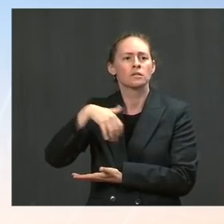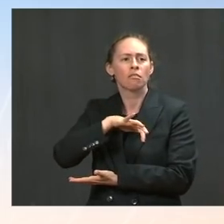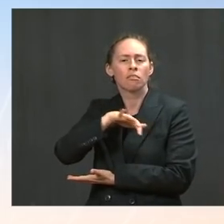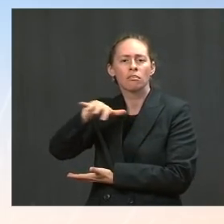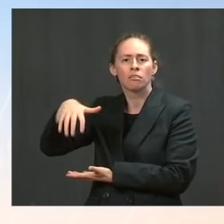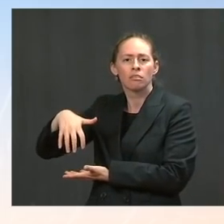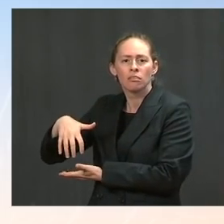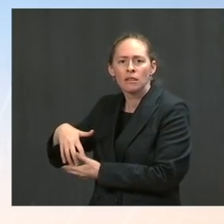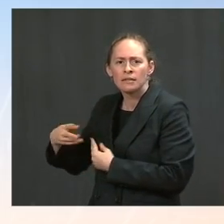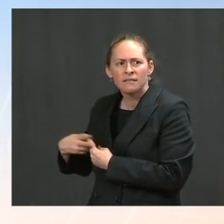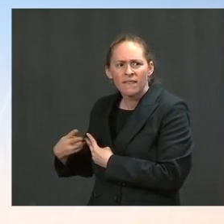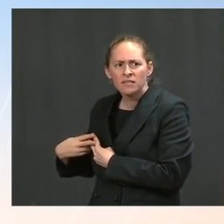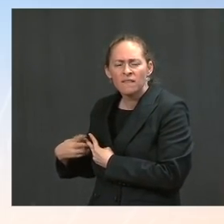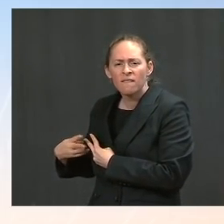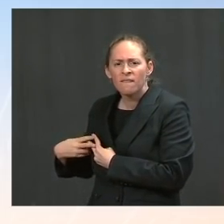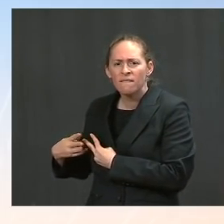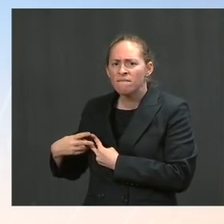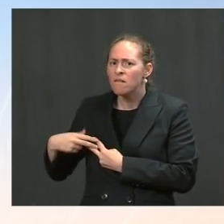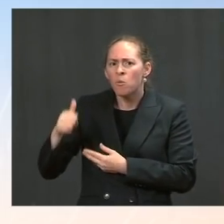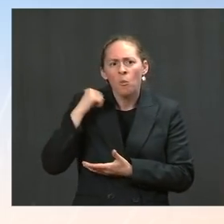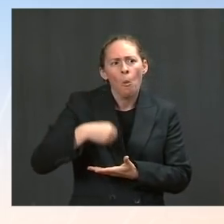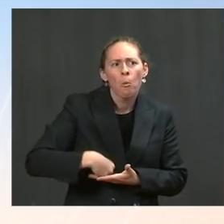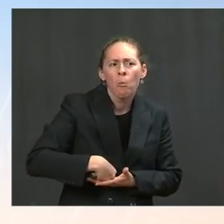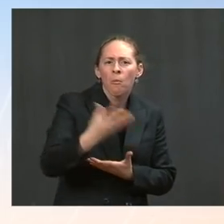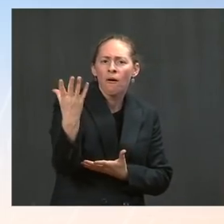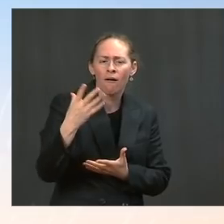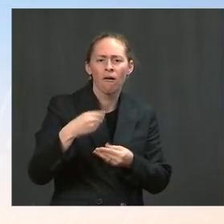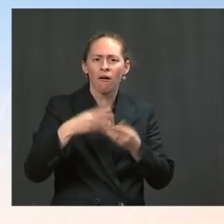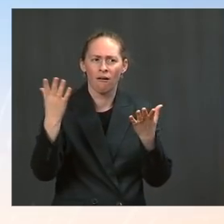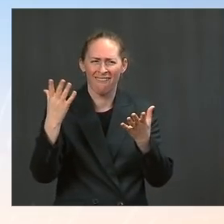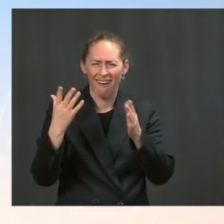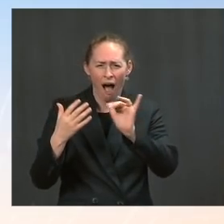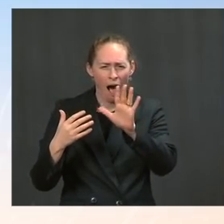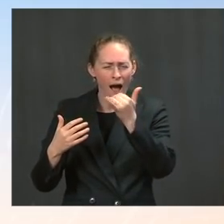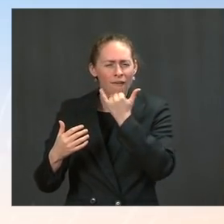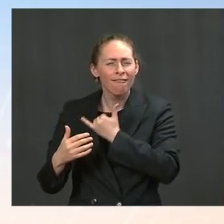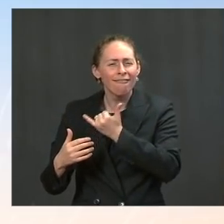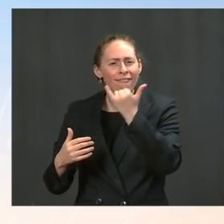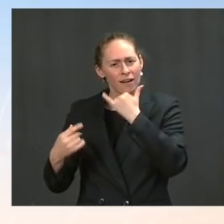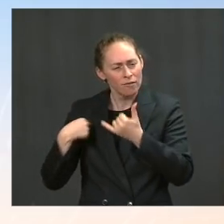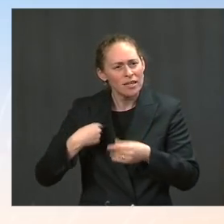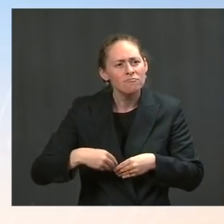despite evidence to the contrary. But, certainly, pushing information out there that these tested,